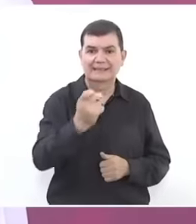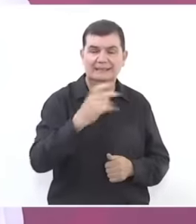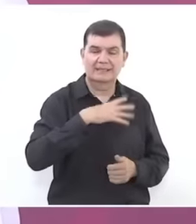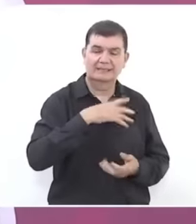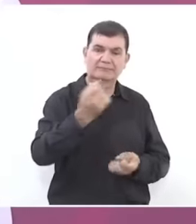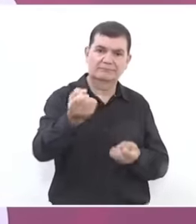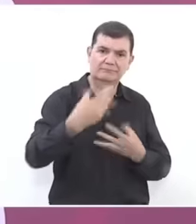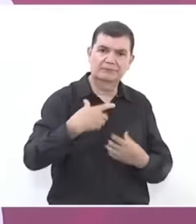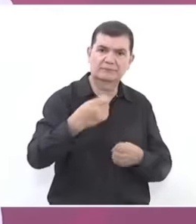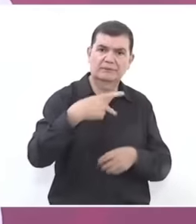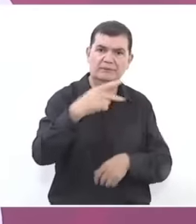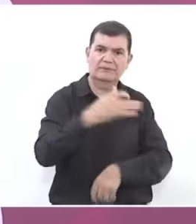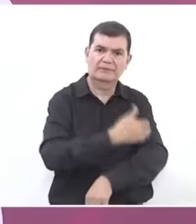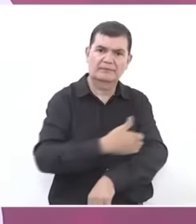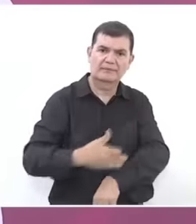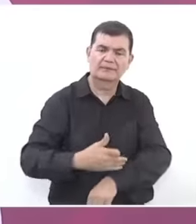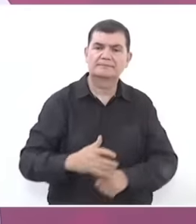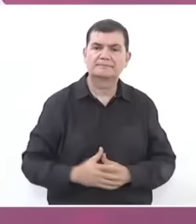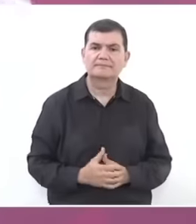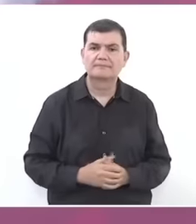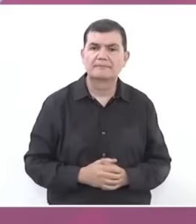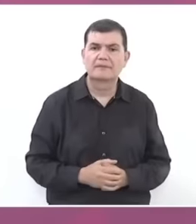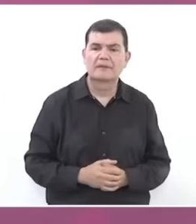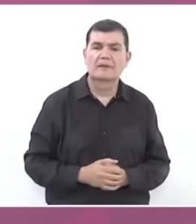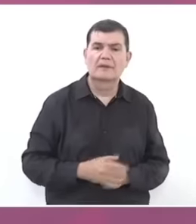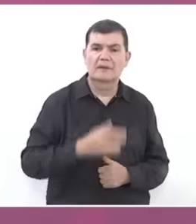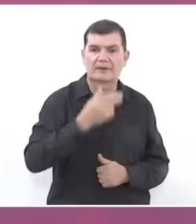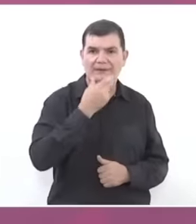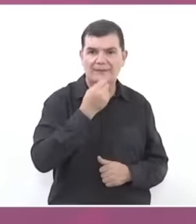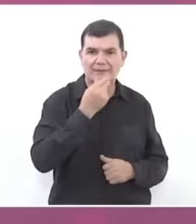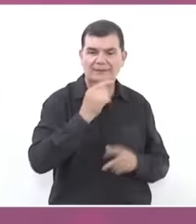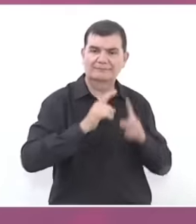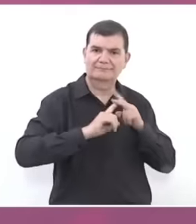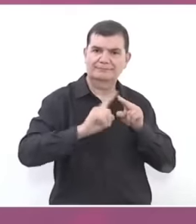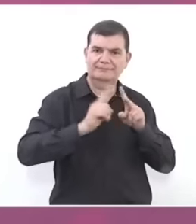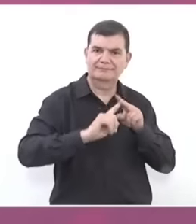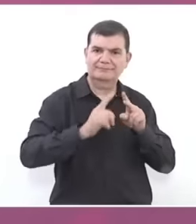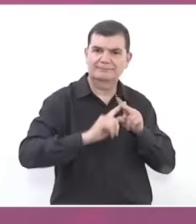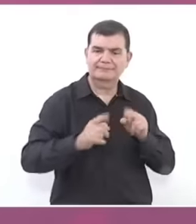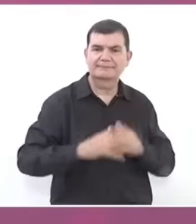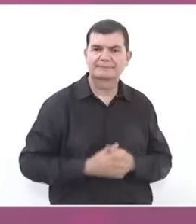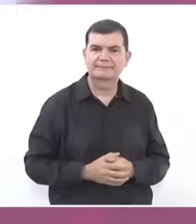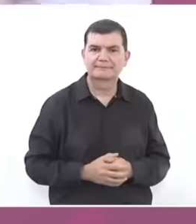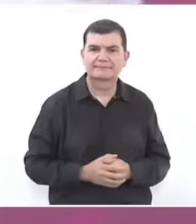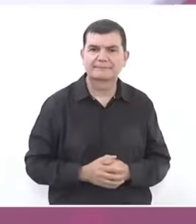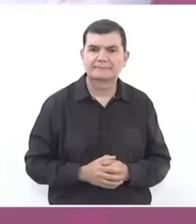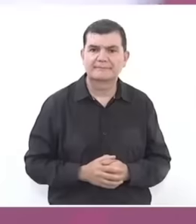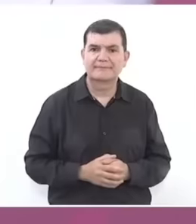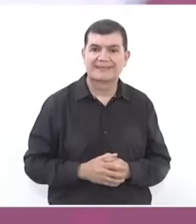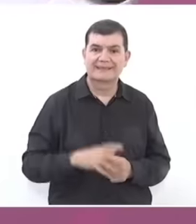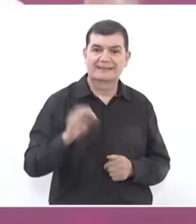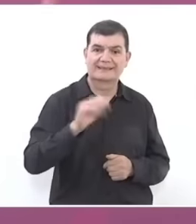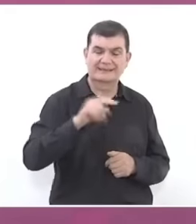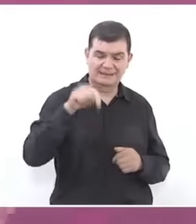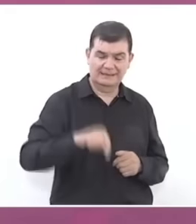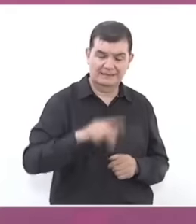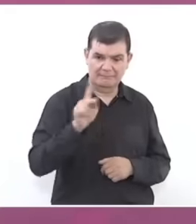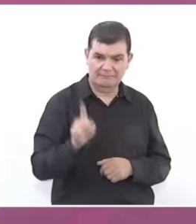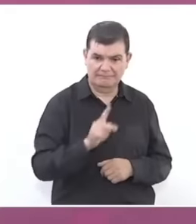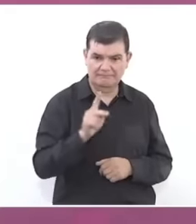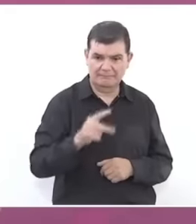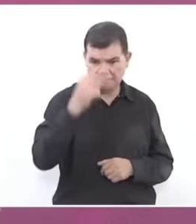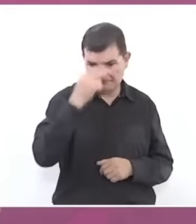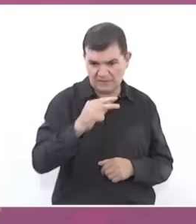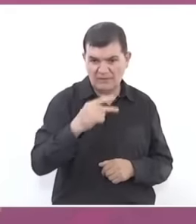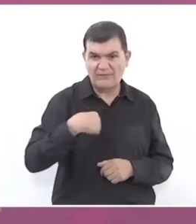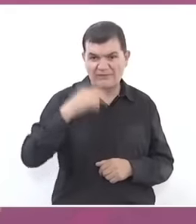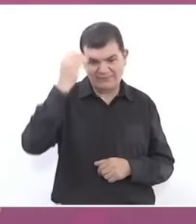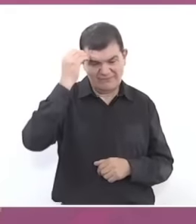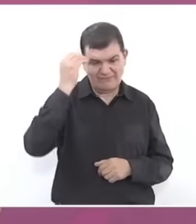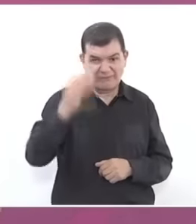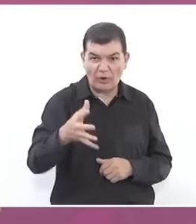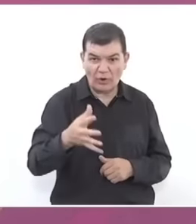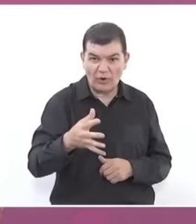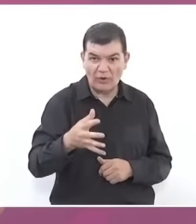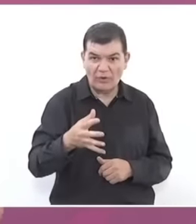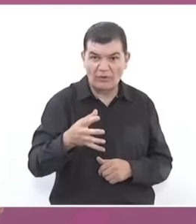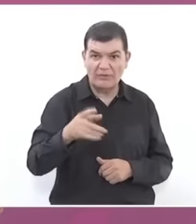to their families if it were The people of Mexico, a floo people, an indolent people, would not